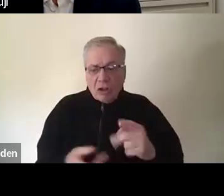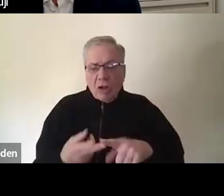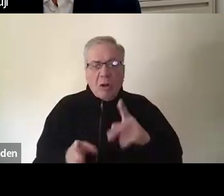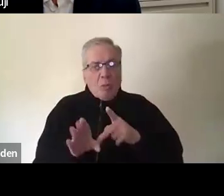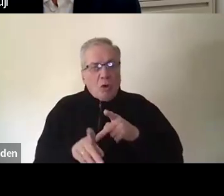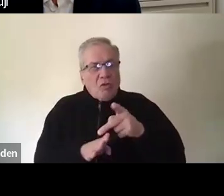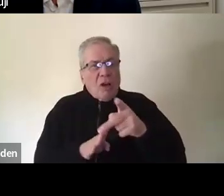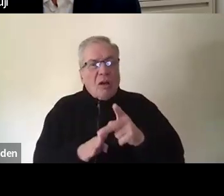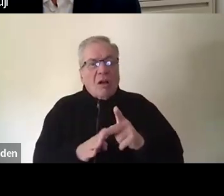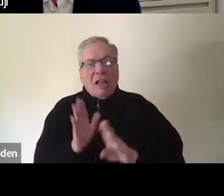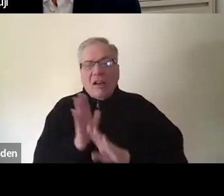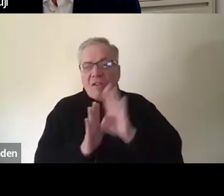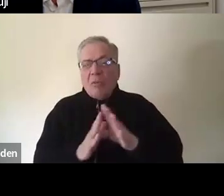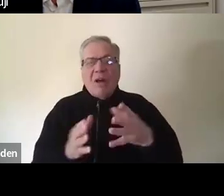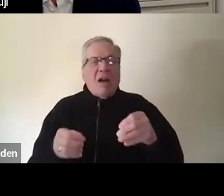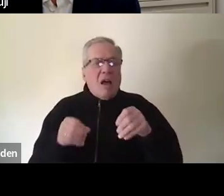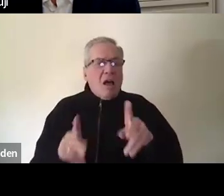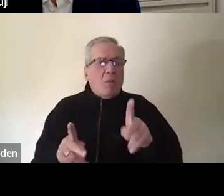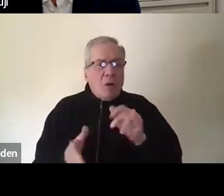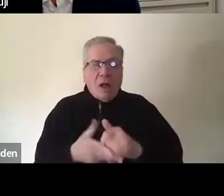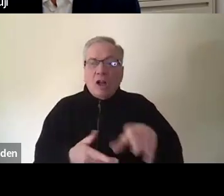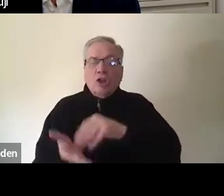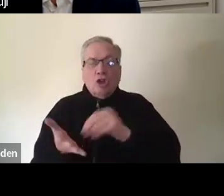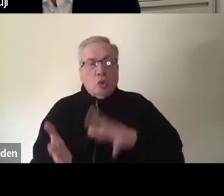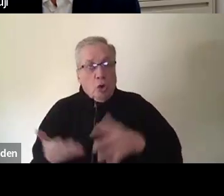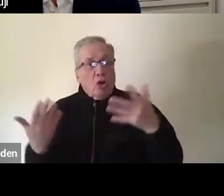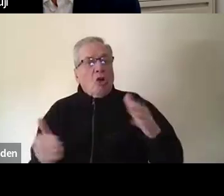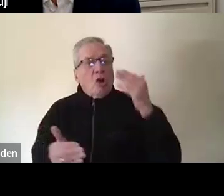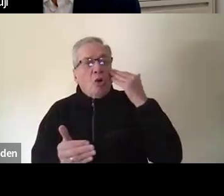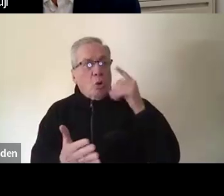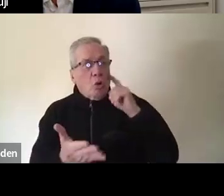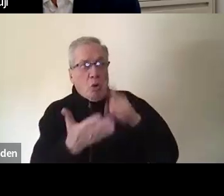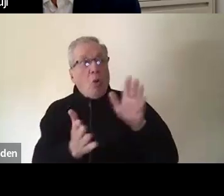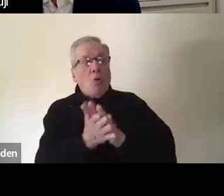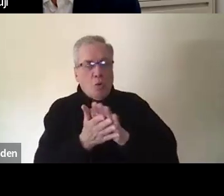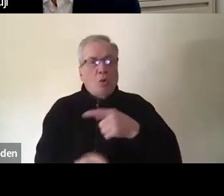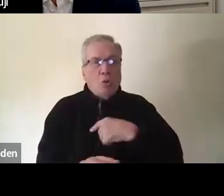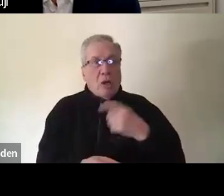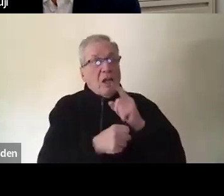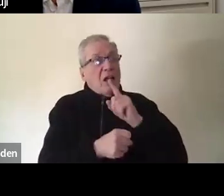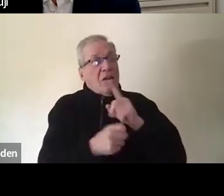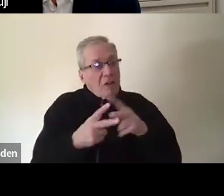opportunities that the students really recognize that they were getting a very special opportunity